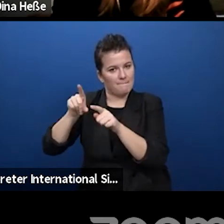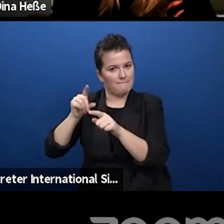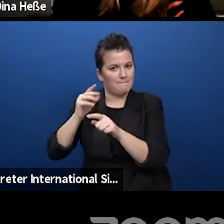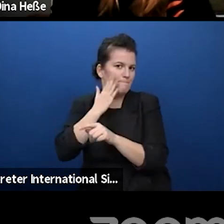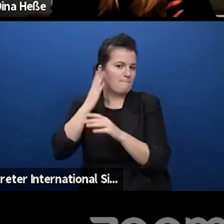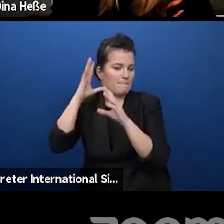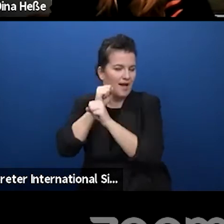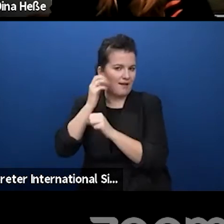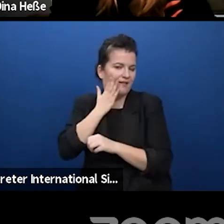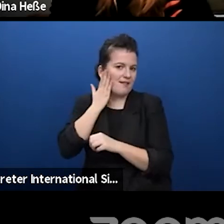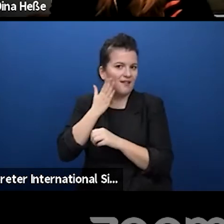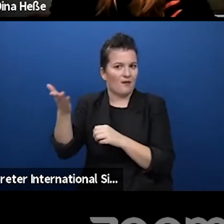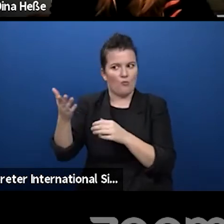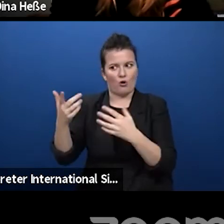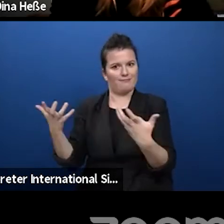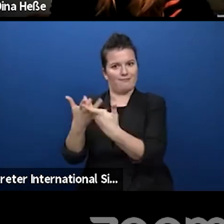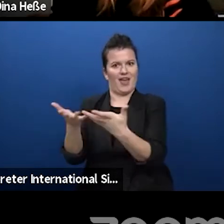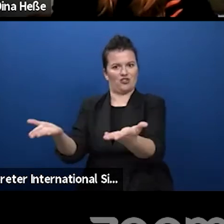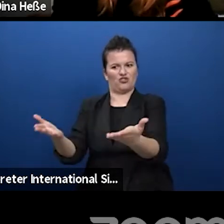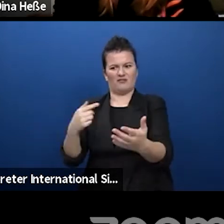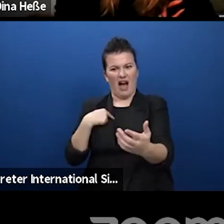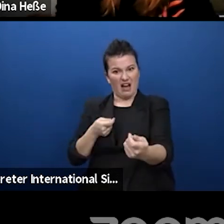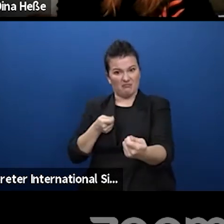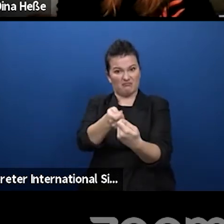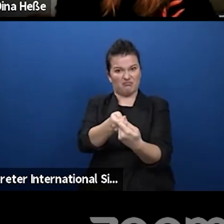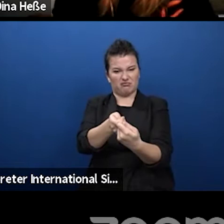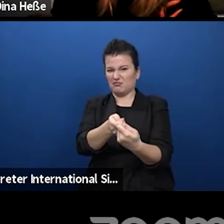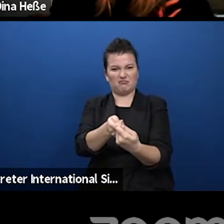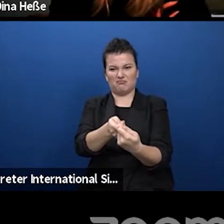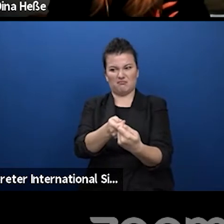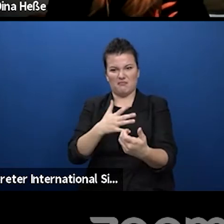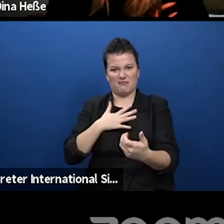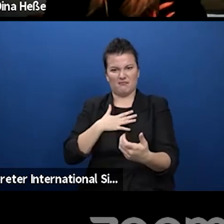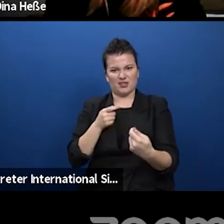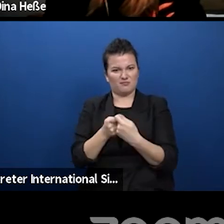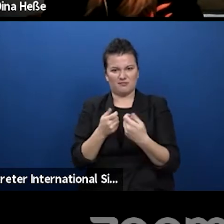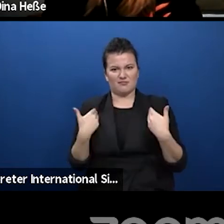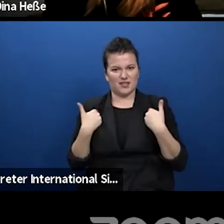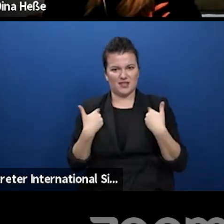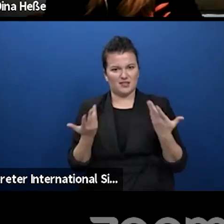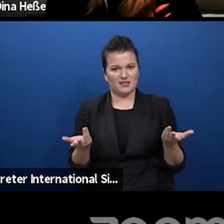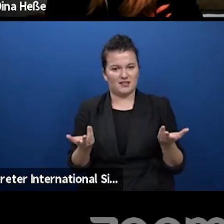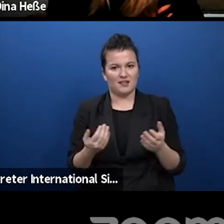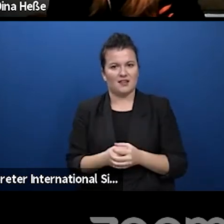I didn't feel like it was completely my space and I also, for example I think like